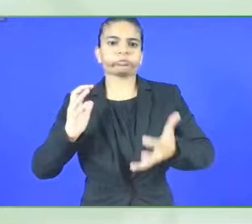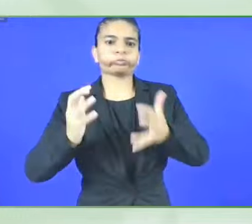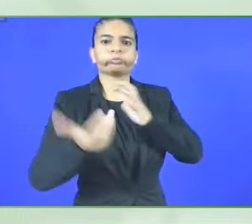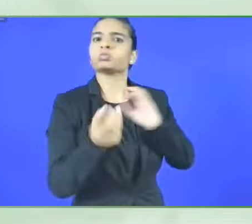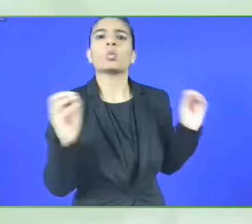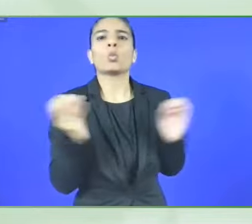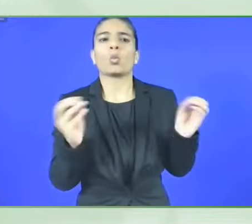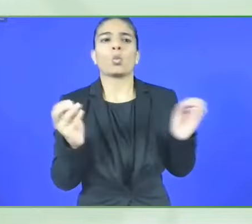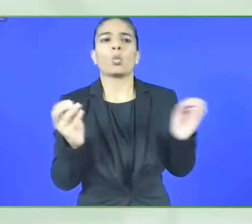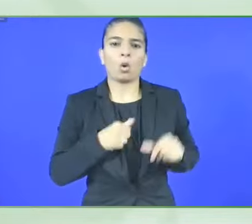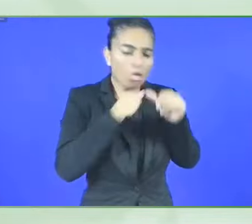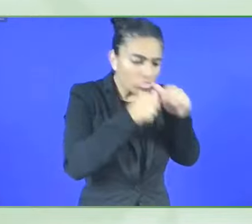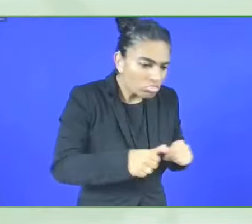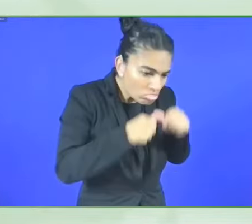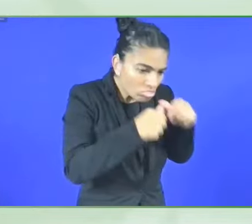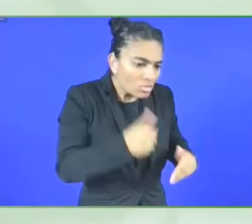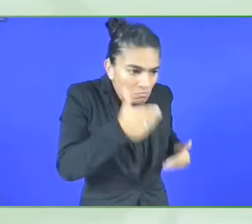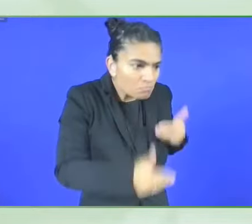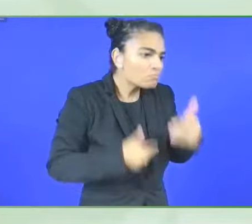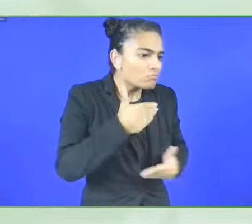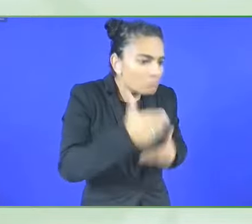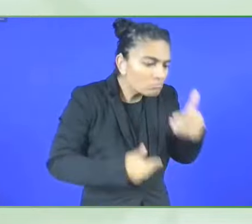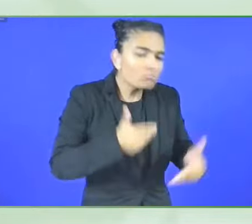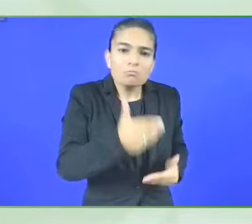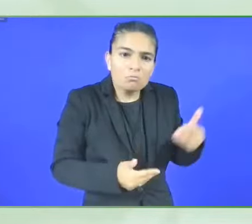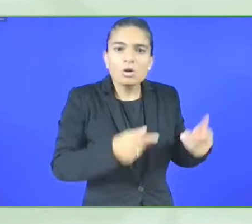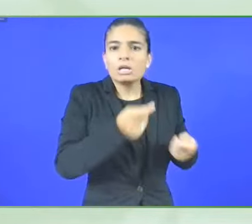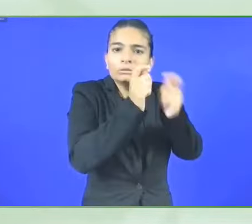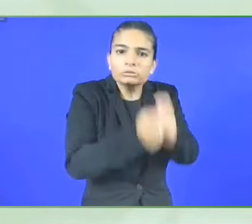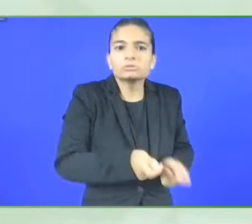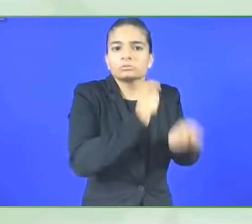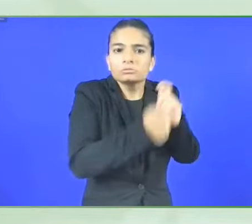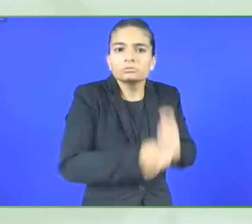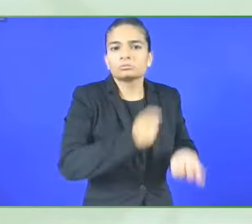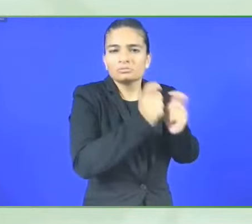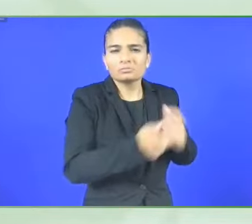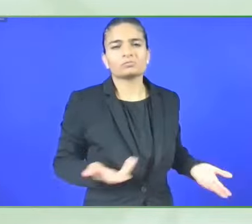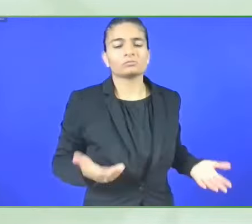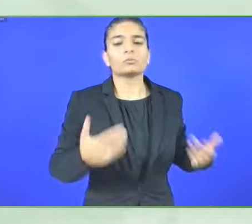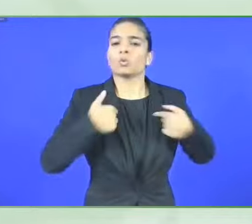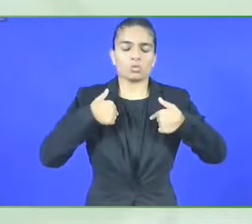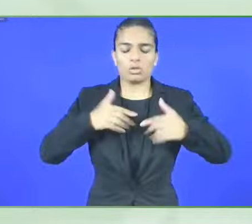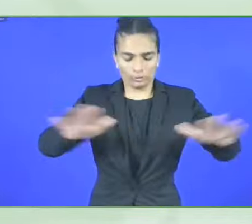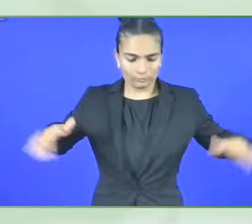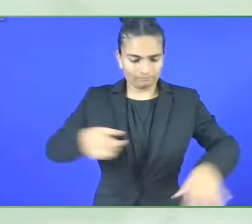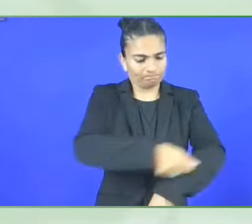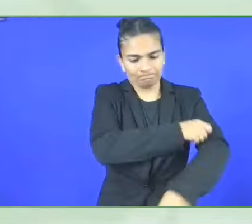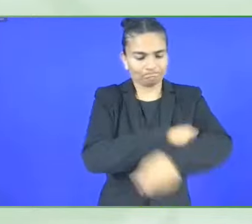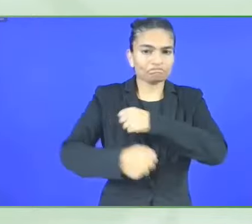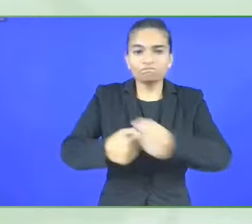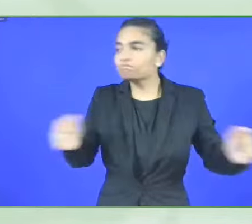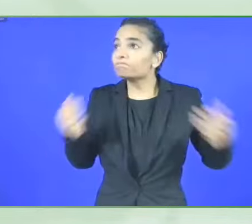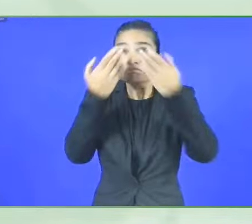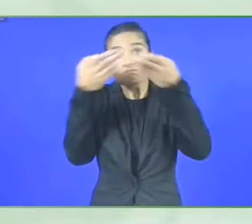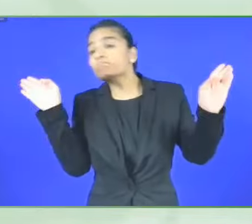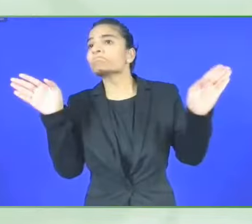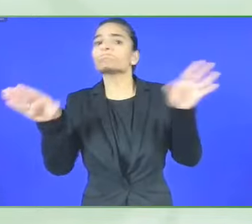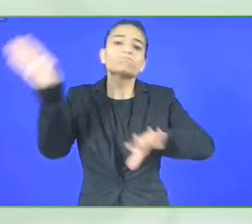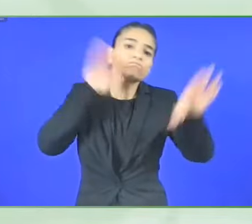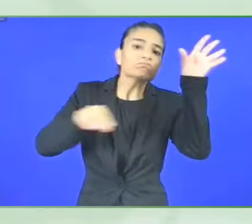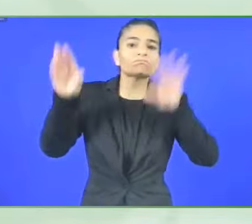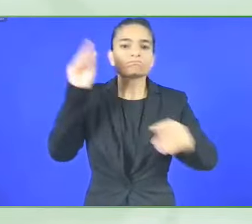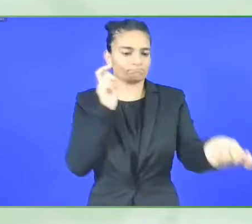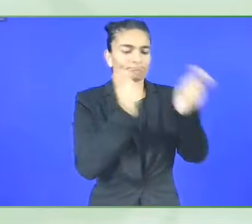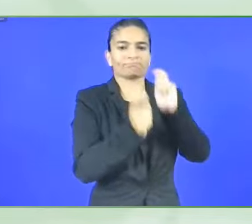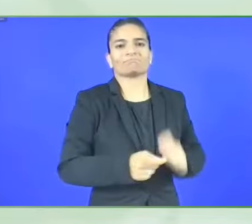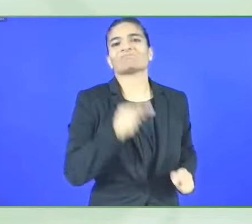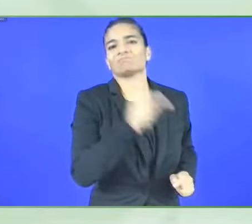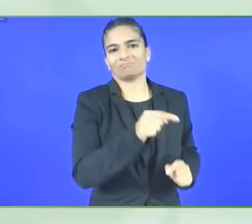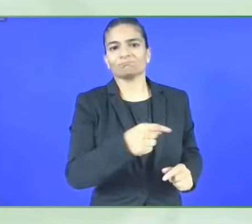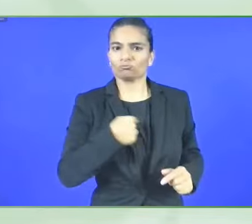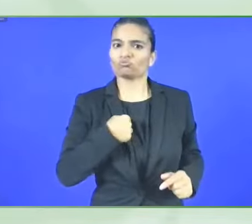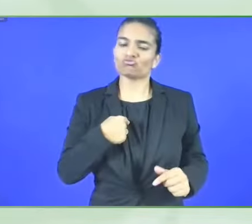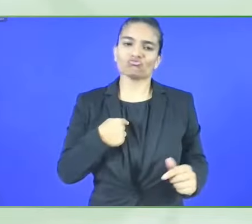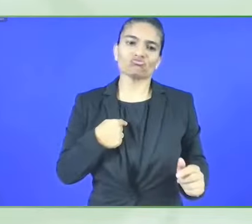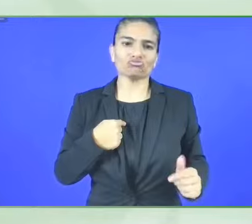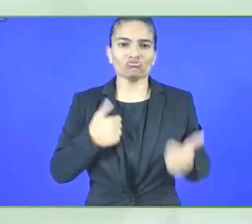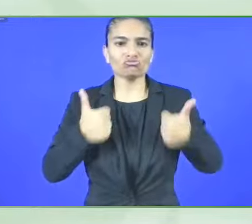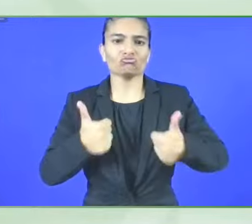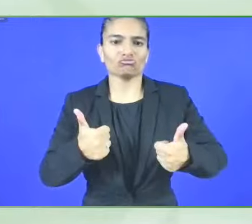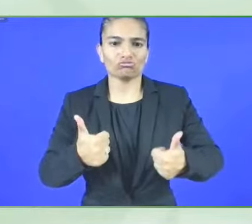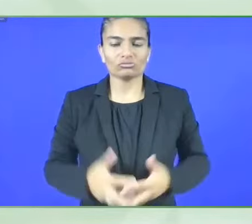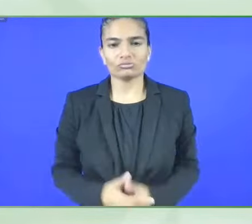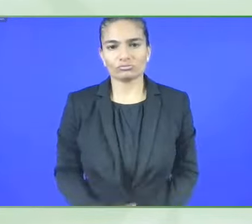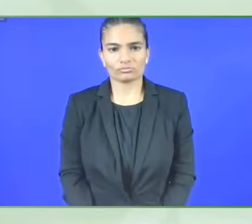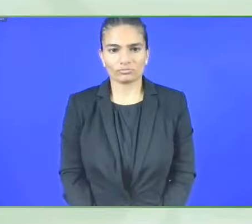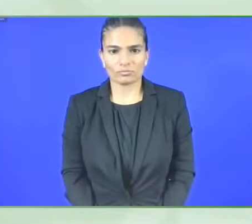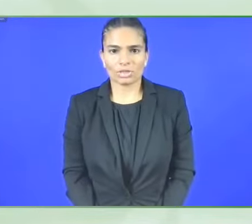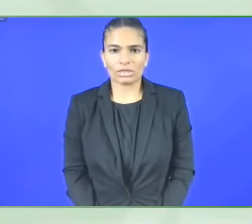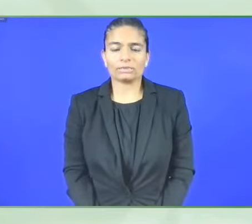And I repeat, it was defined as an approach to design, which to the greatest extent possible,